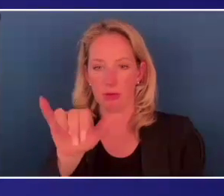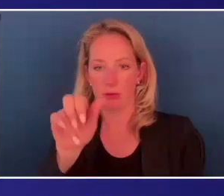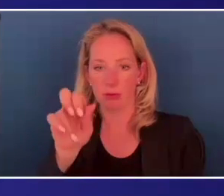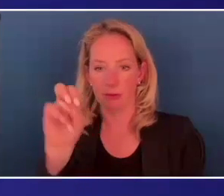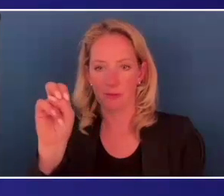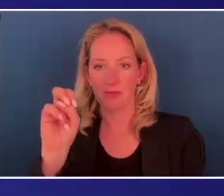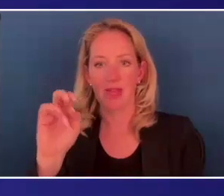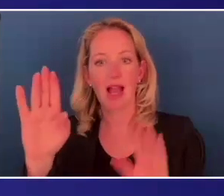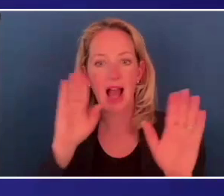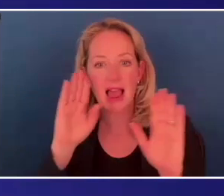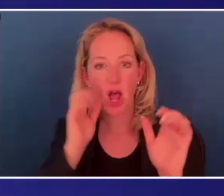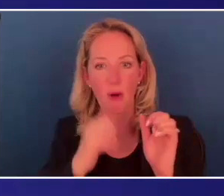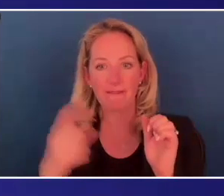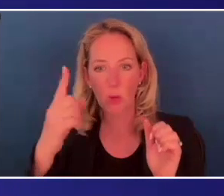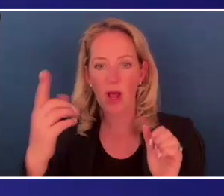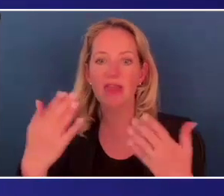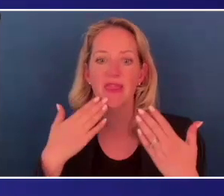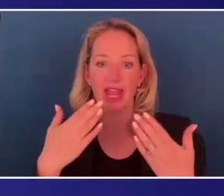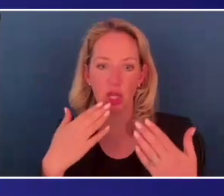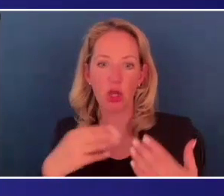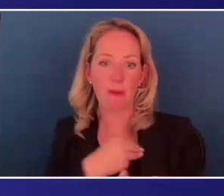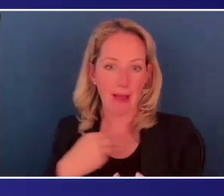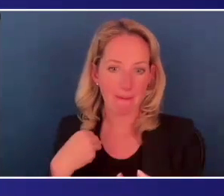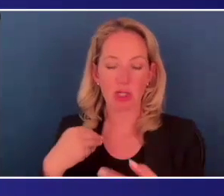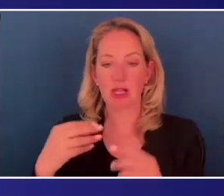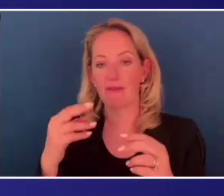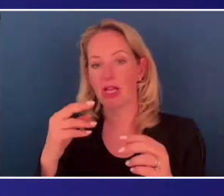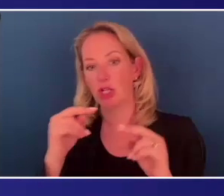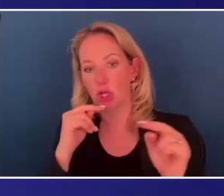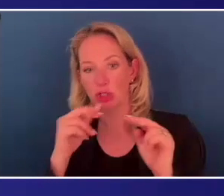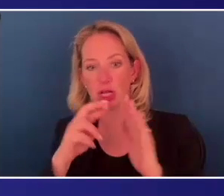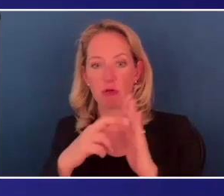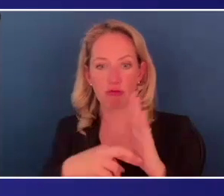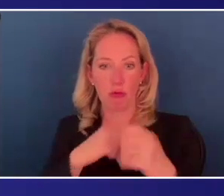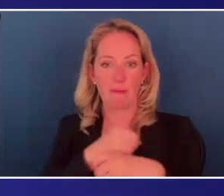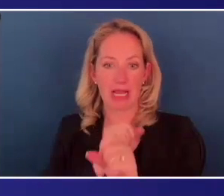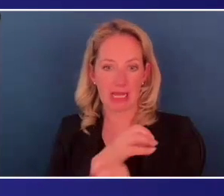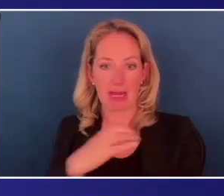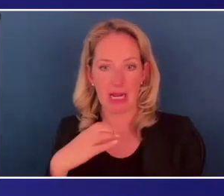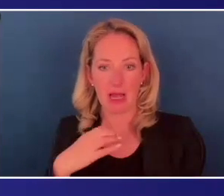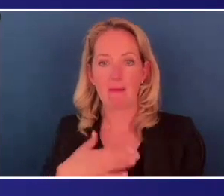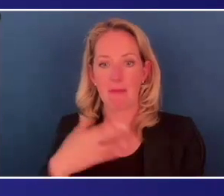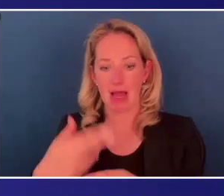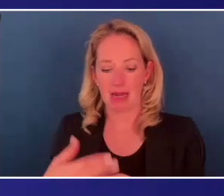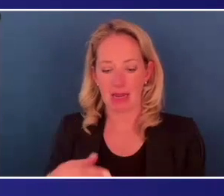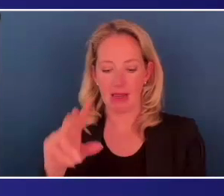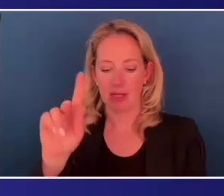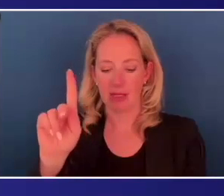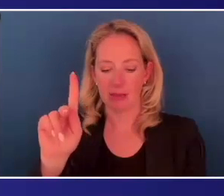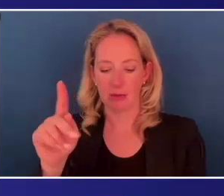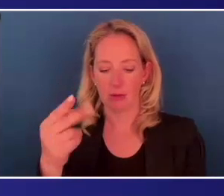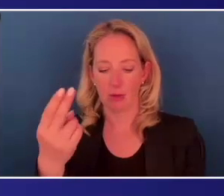Thank you members of the negotiated rulemaking committee. My name is Kwan and I'm here to discuss PSOF.